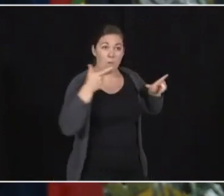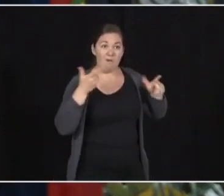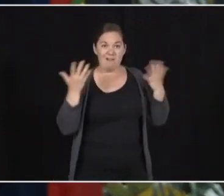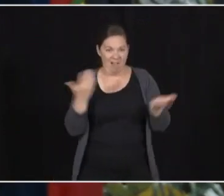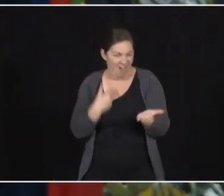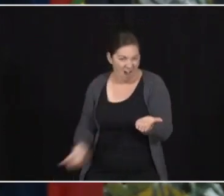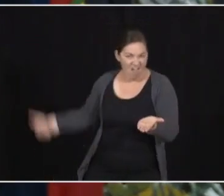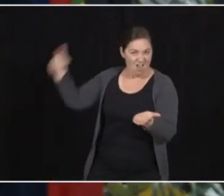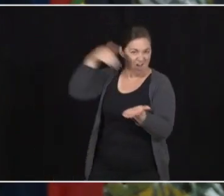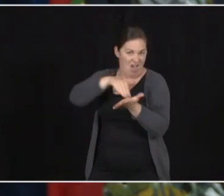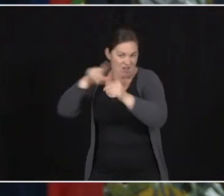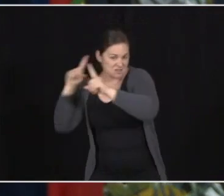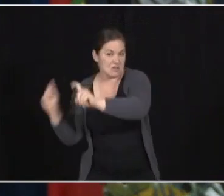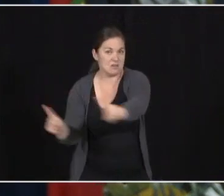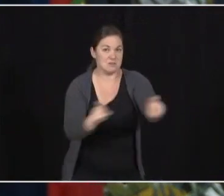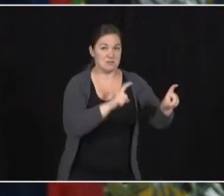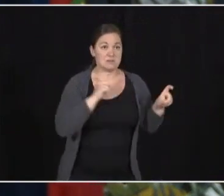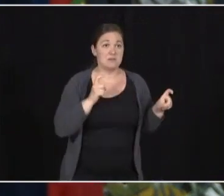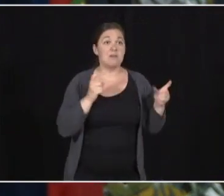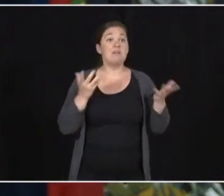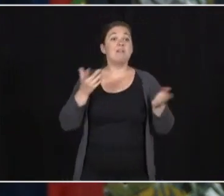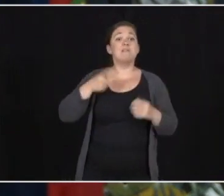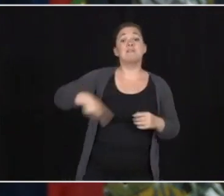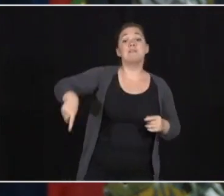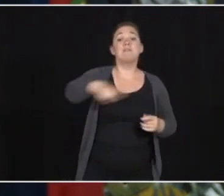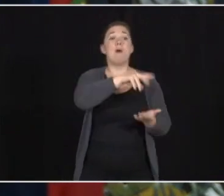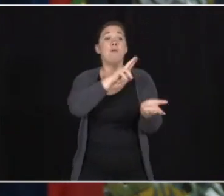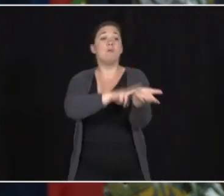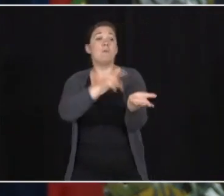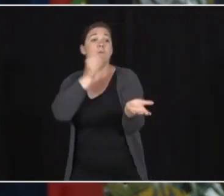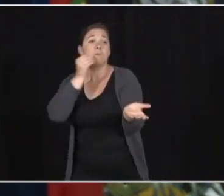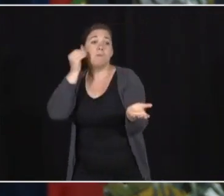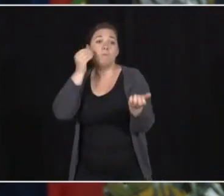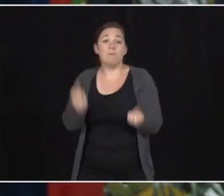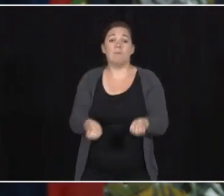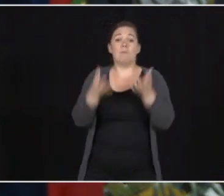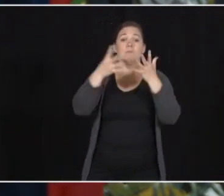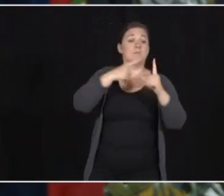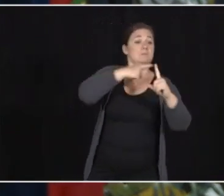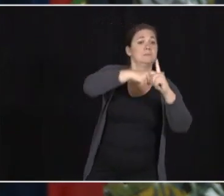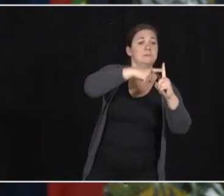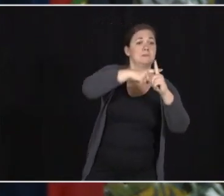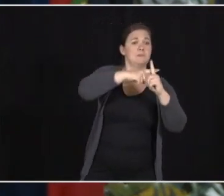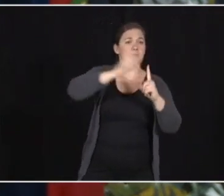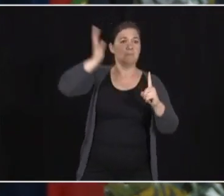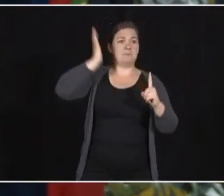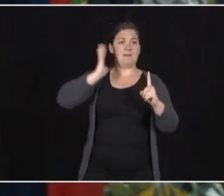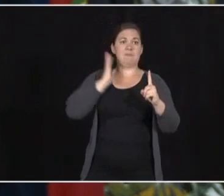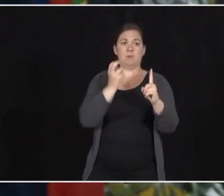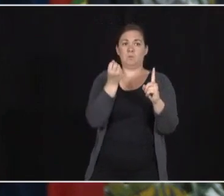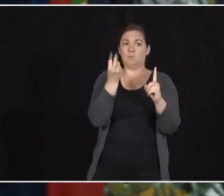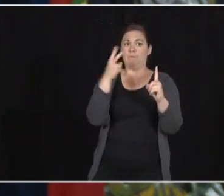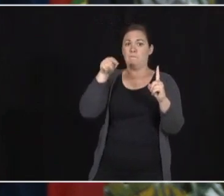from 12.5% to 7.5%. And as of May 28,